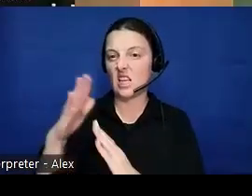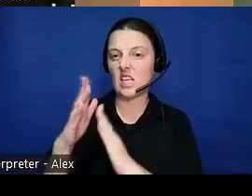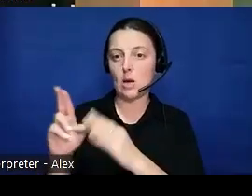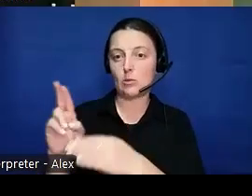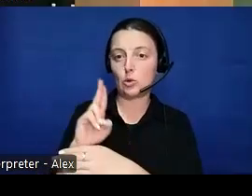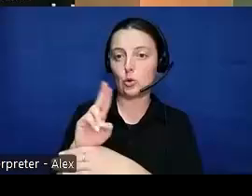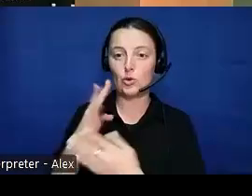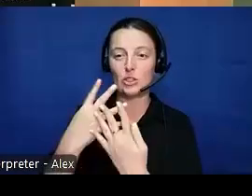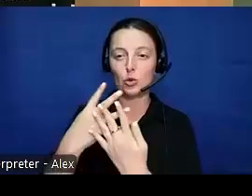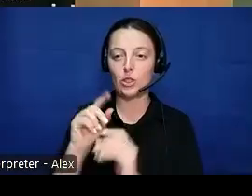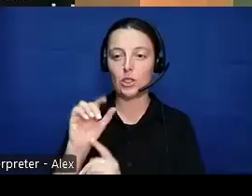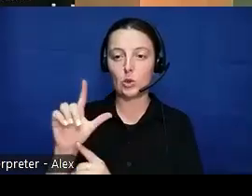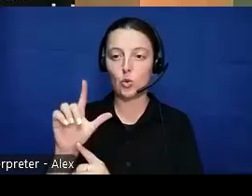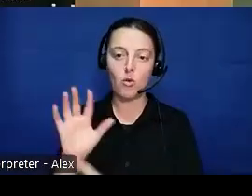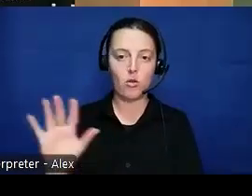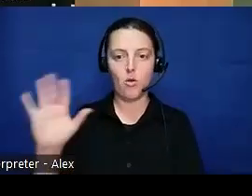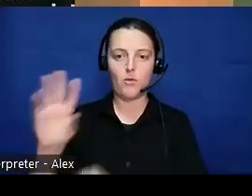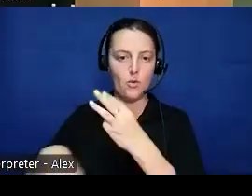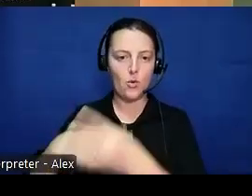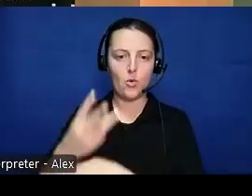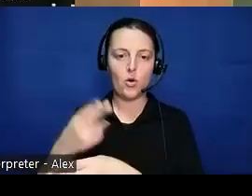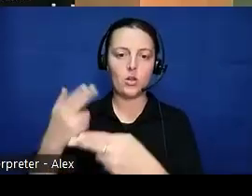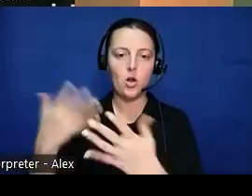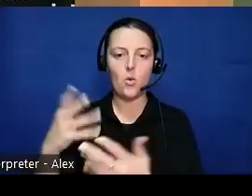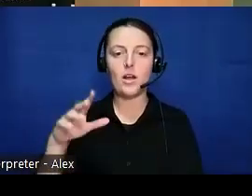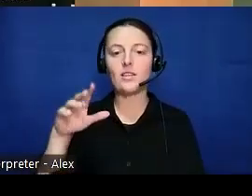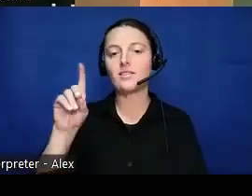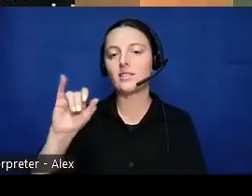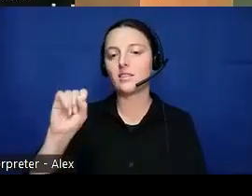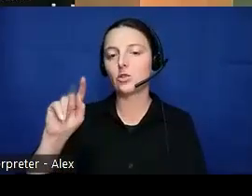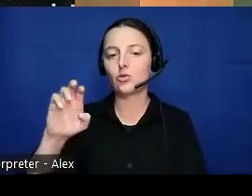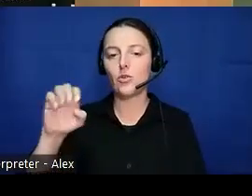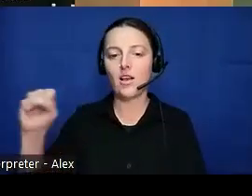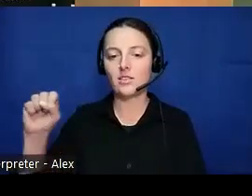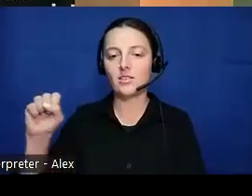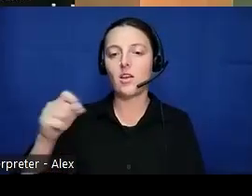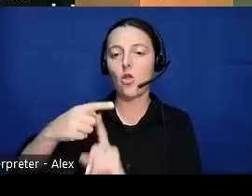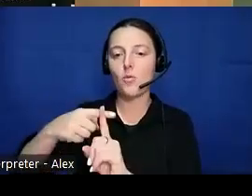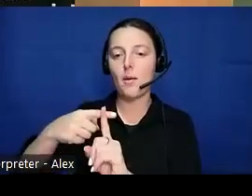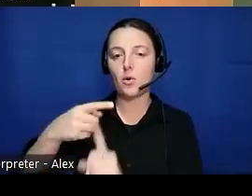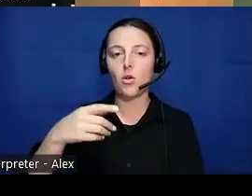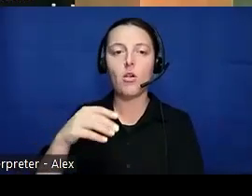the distress thermometer and problem list. Um people have a lot of issues with this measurement